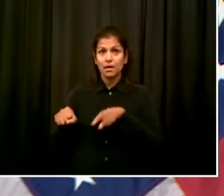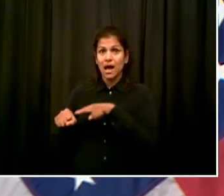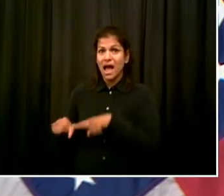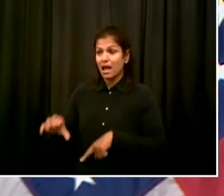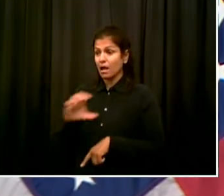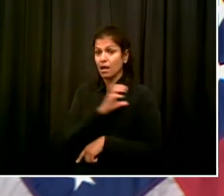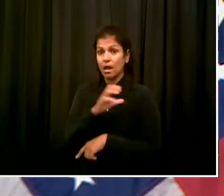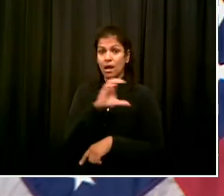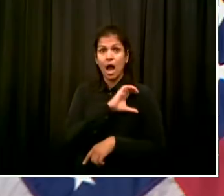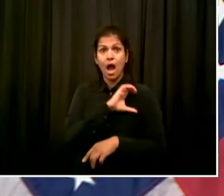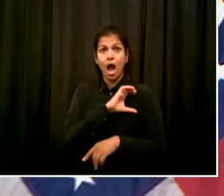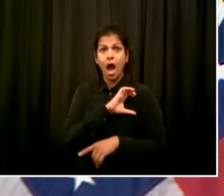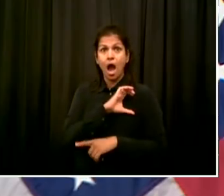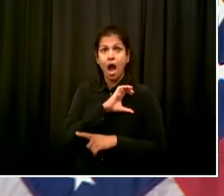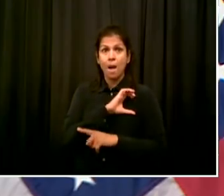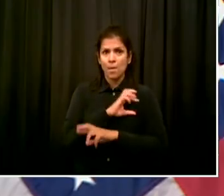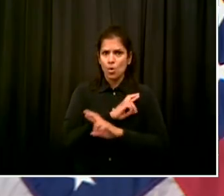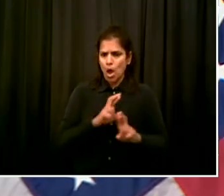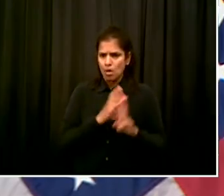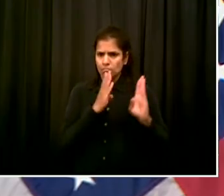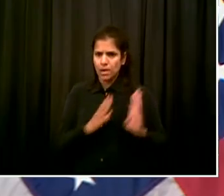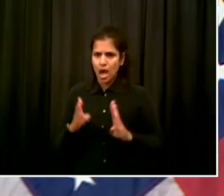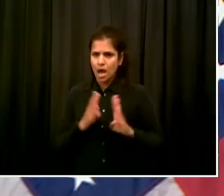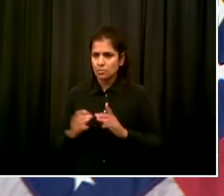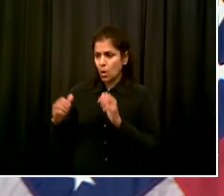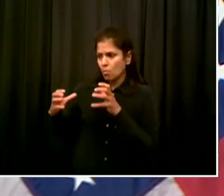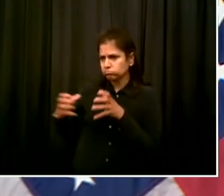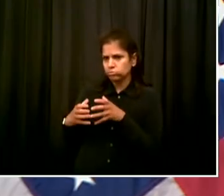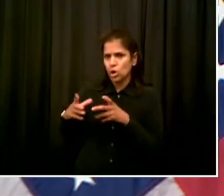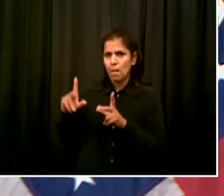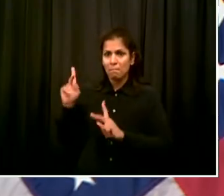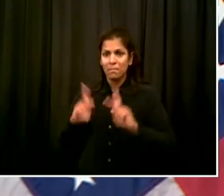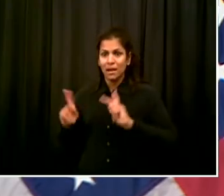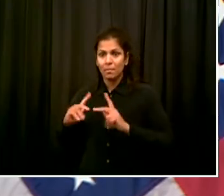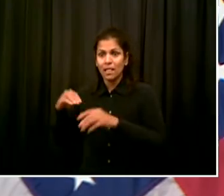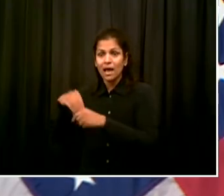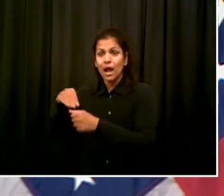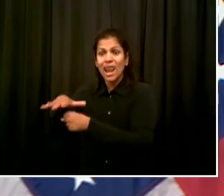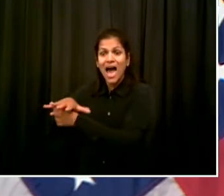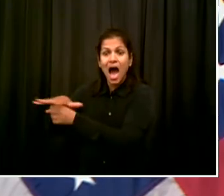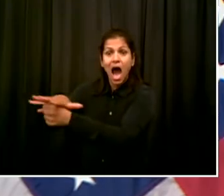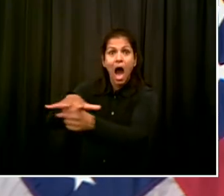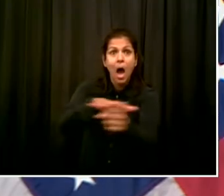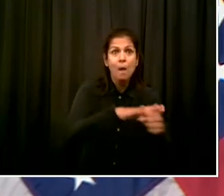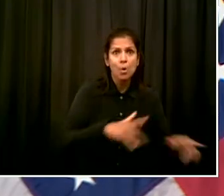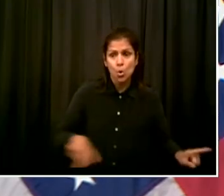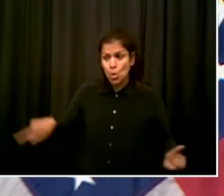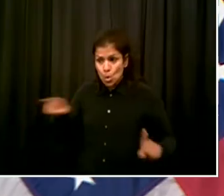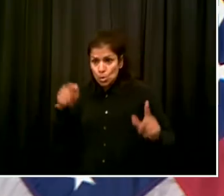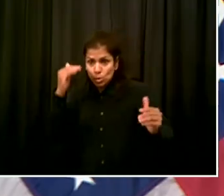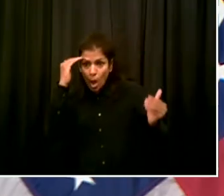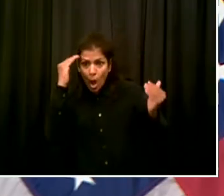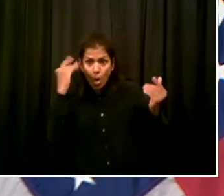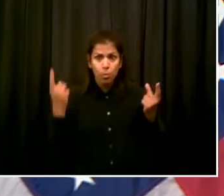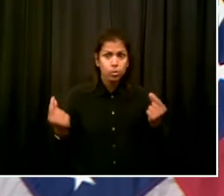VEY RMUCH LOCALIZING IN CERTAIN NEIGHBORHOODS ON CERTAIN LOBCS K. THE MEN AND WOMEN OF THIS POLICE DEPARTMENT, THE LEADERSHIP OF THIS POLICE DEPARTMENT IS THERE FOR THE RESIDES NTAND